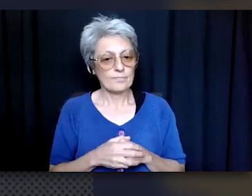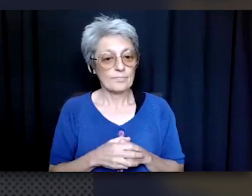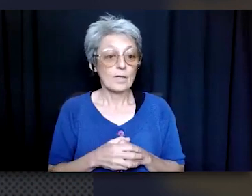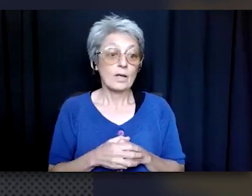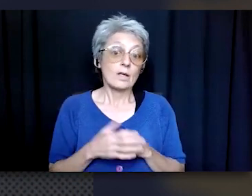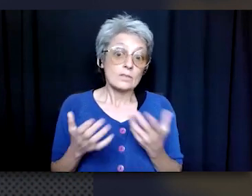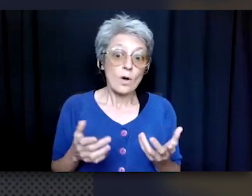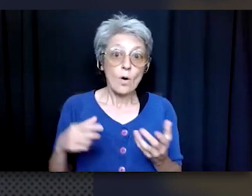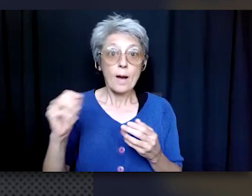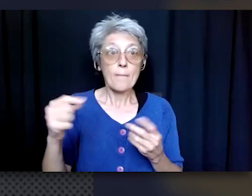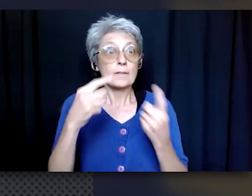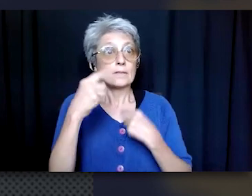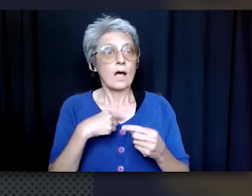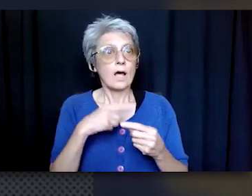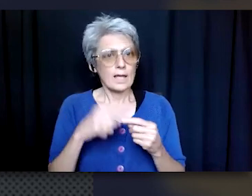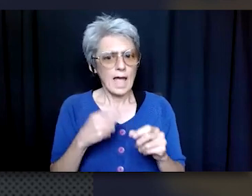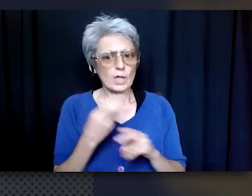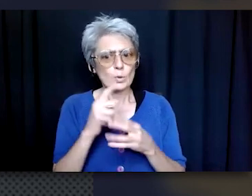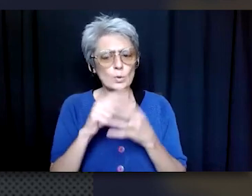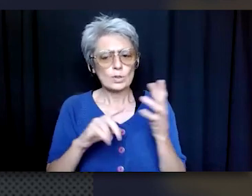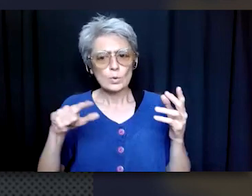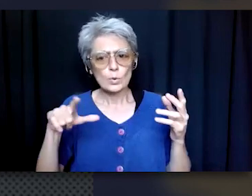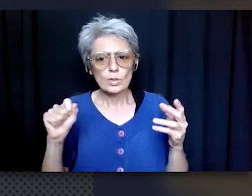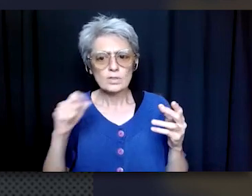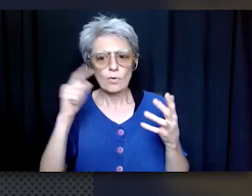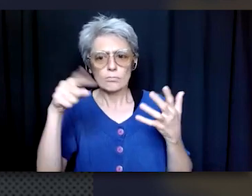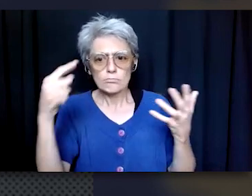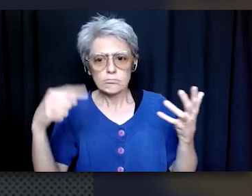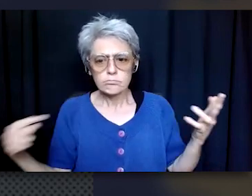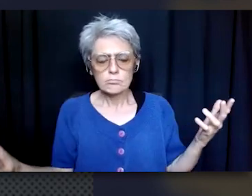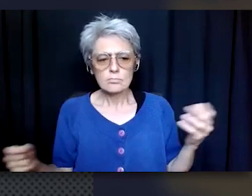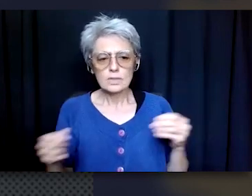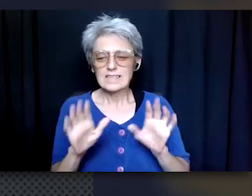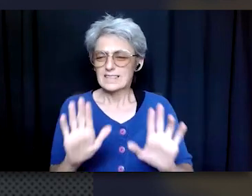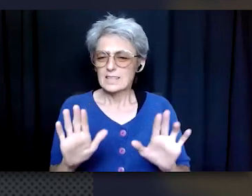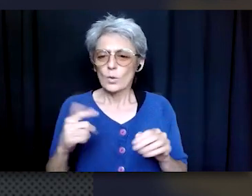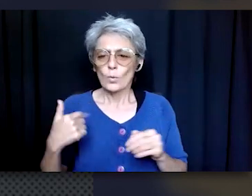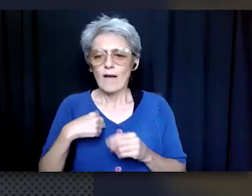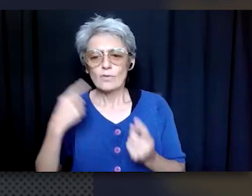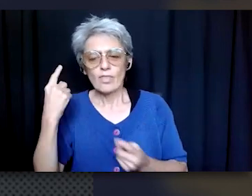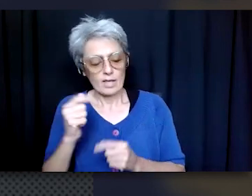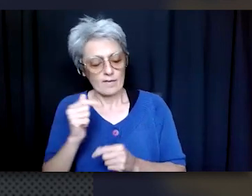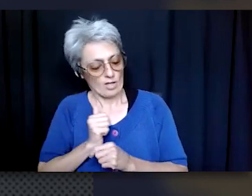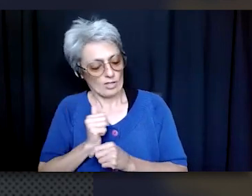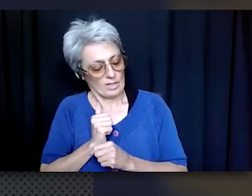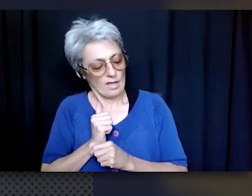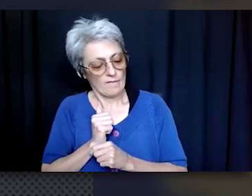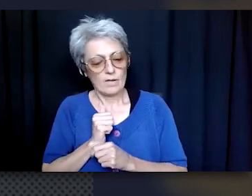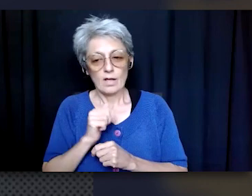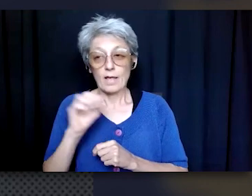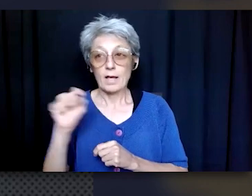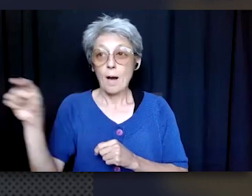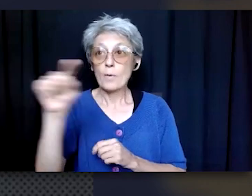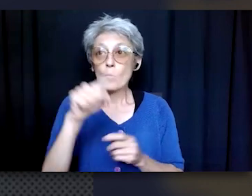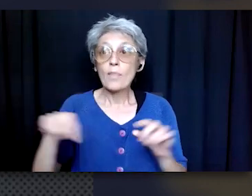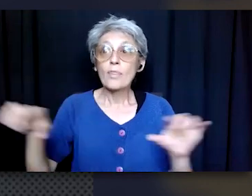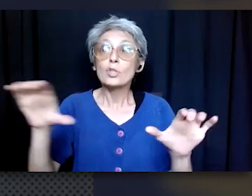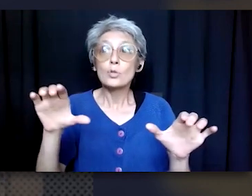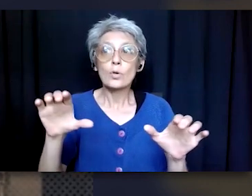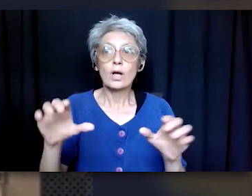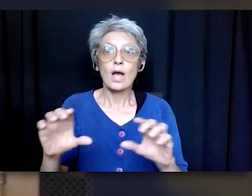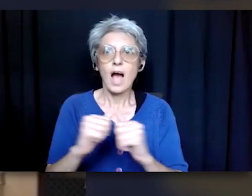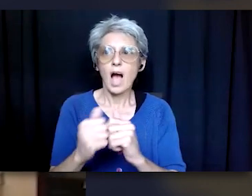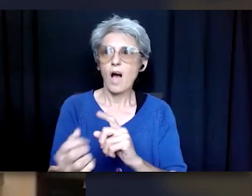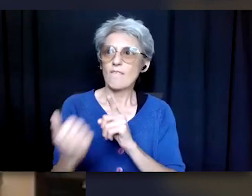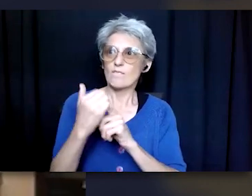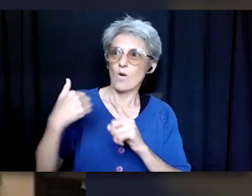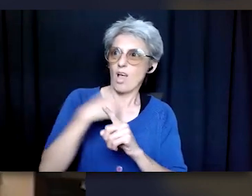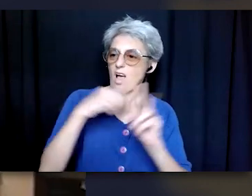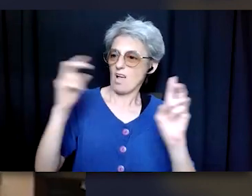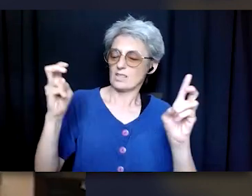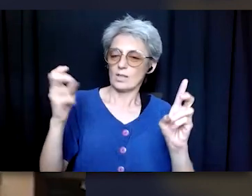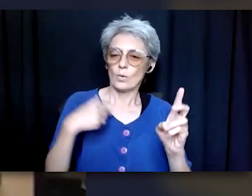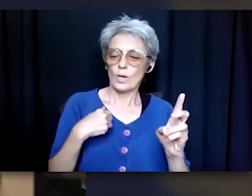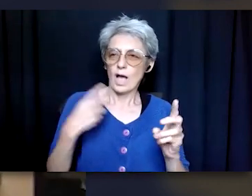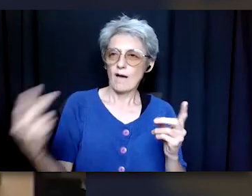I do want us to think about what they are doing with us, with our traditions and institutions